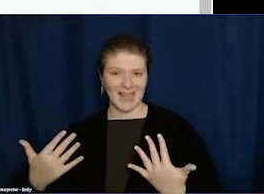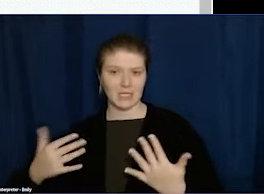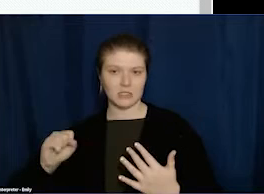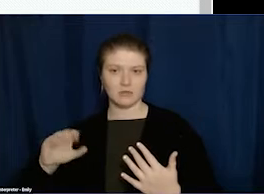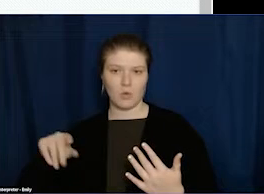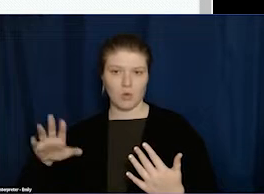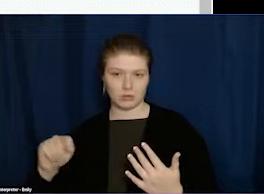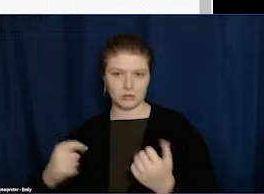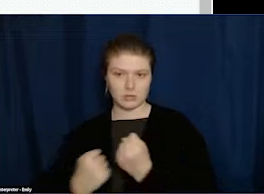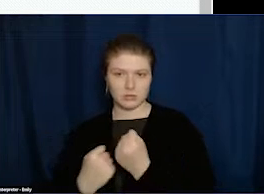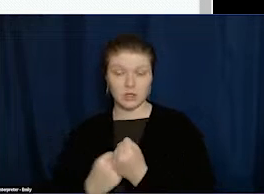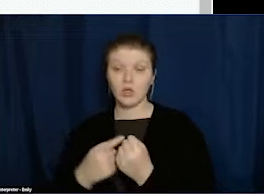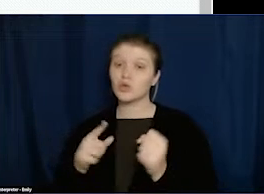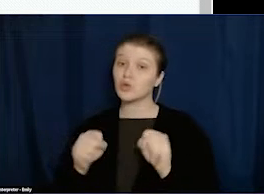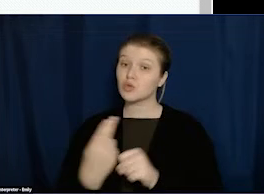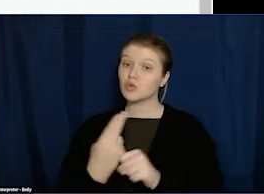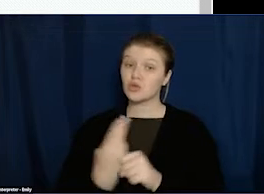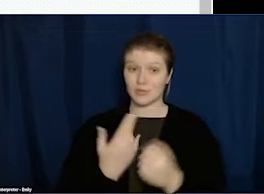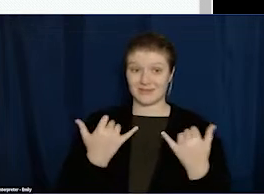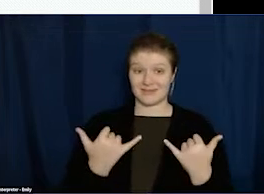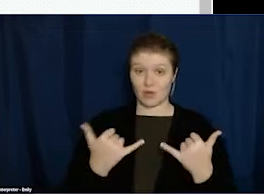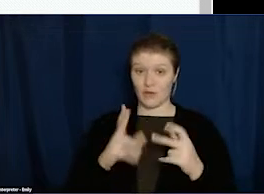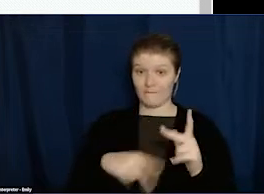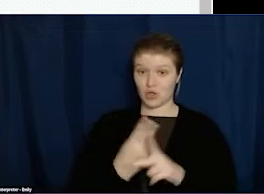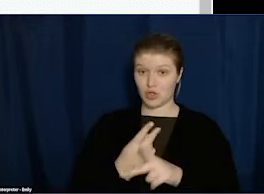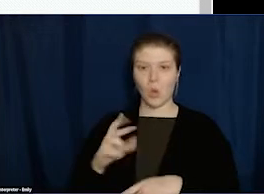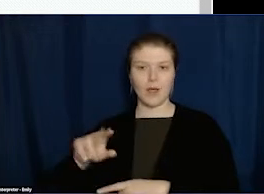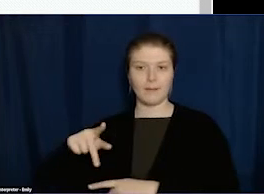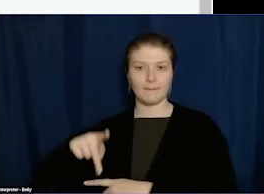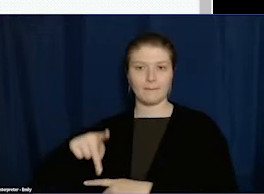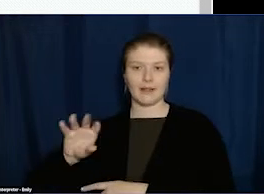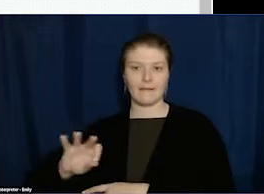From a production support standpoint, I always recommend the SciENcv version.